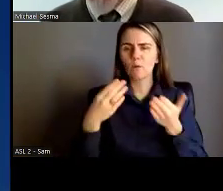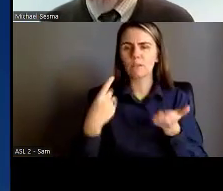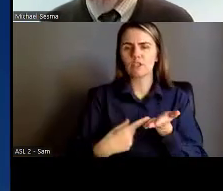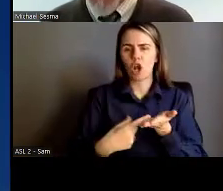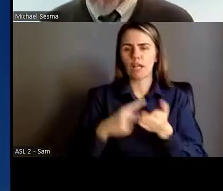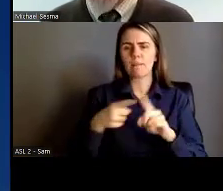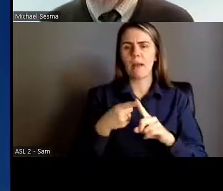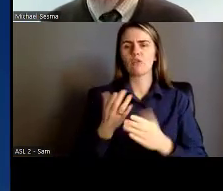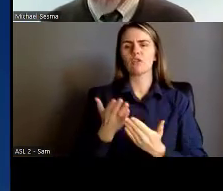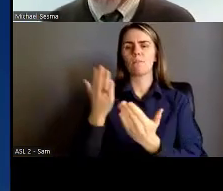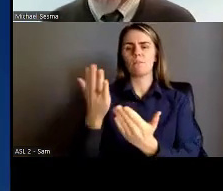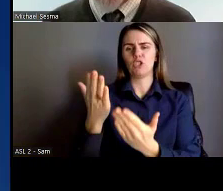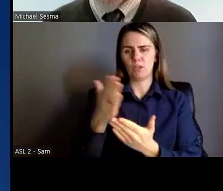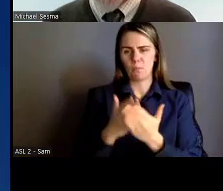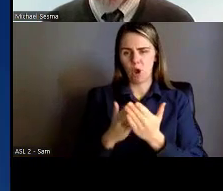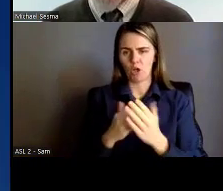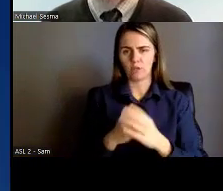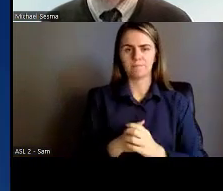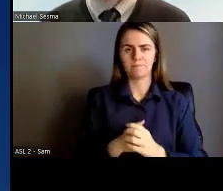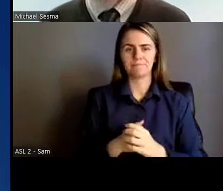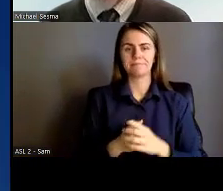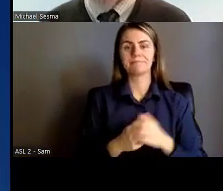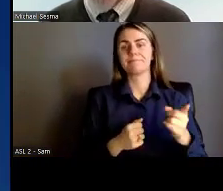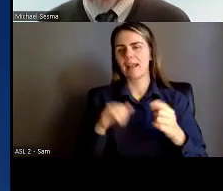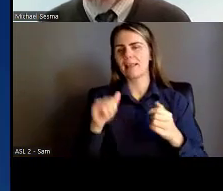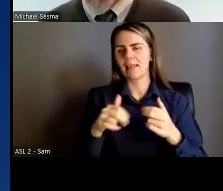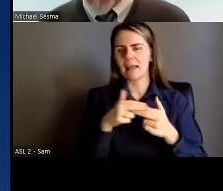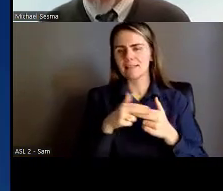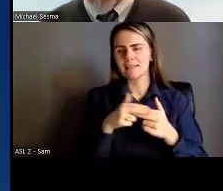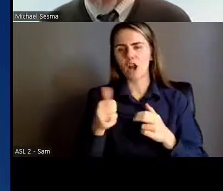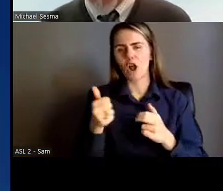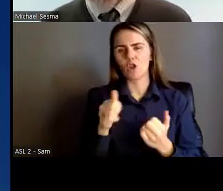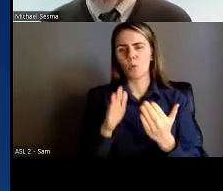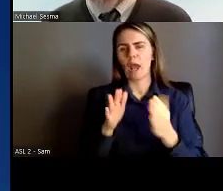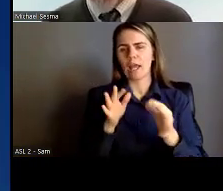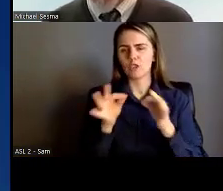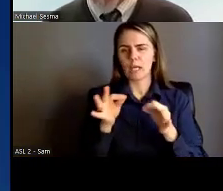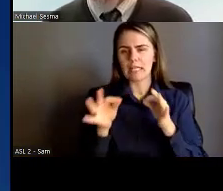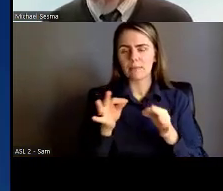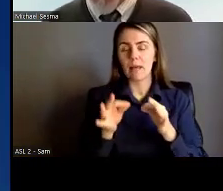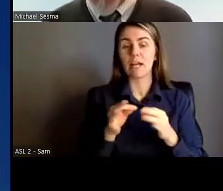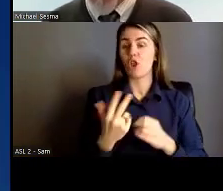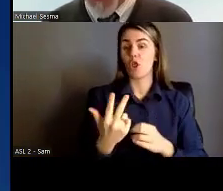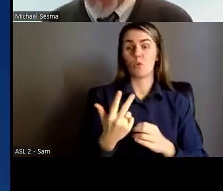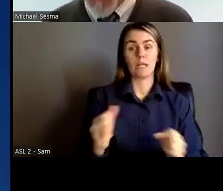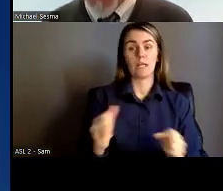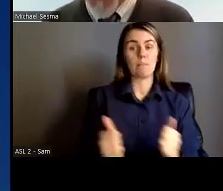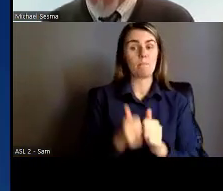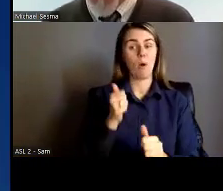Now, this slide is just another way to say, the three most important things that you need to do when you're preparing an application are,